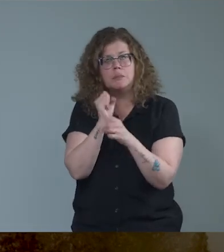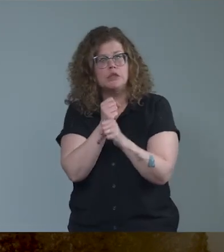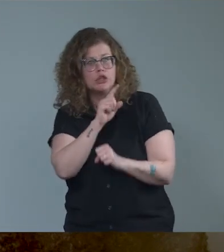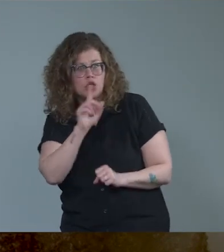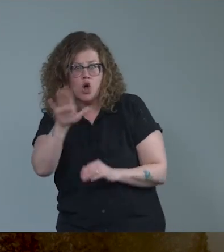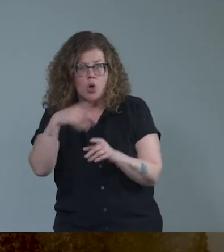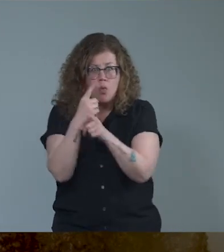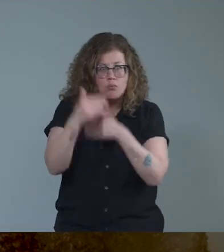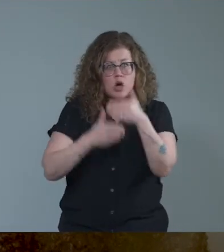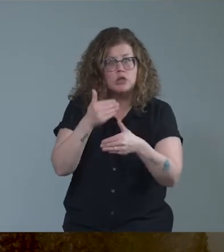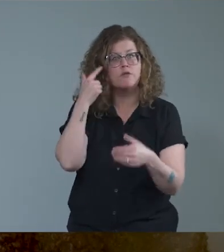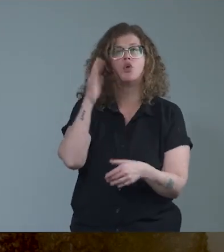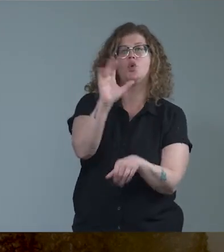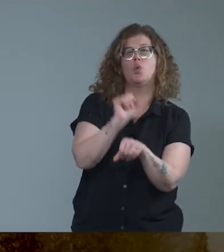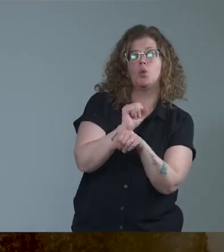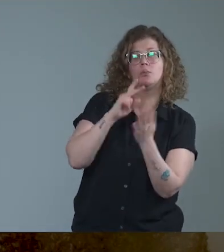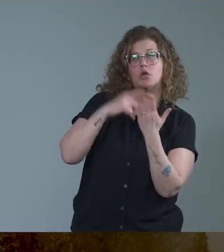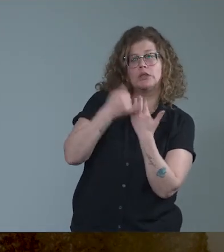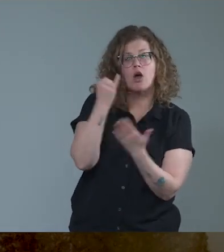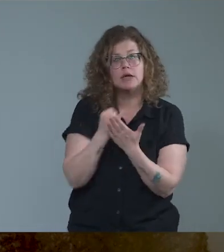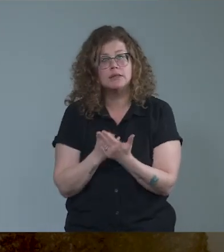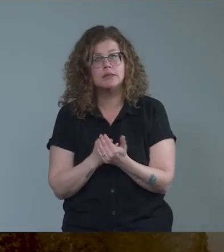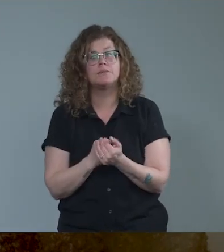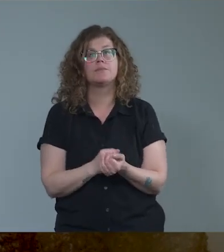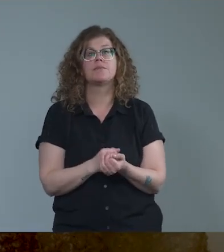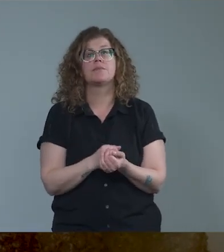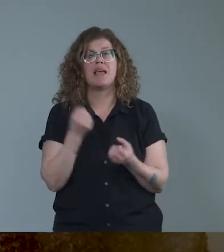all of the names and all the processes. But if you can ask the question,